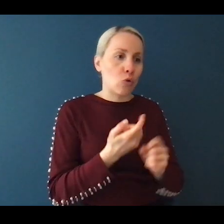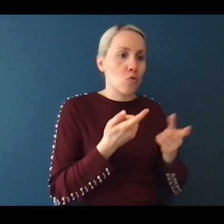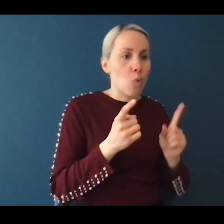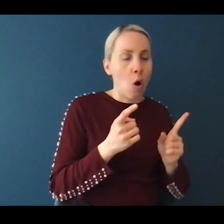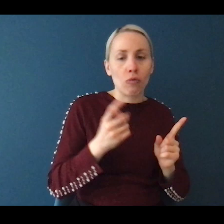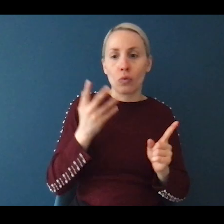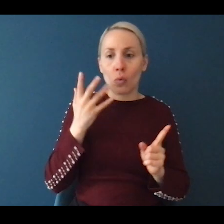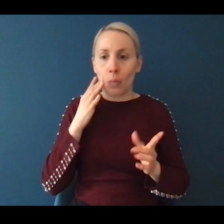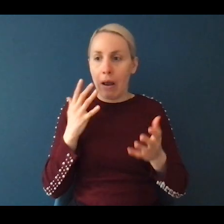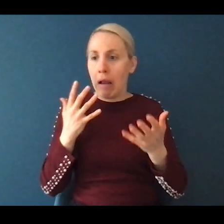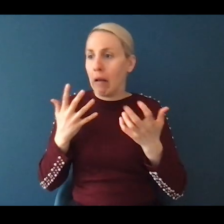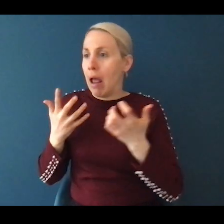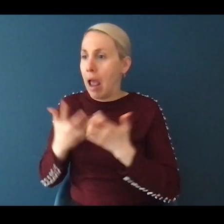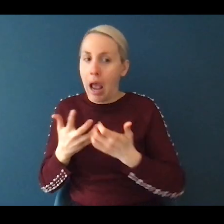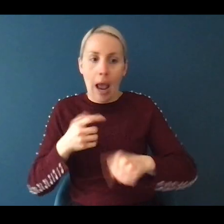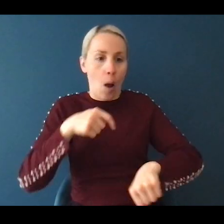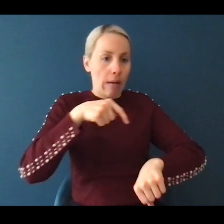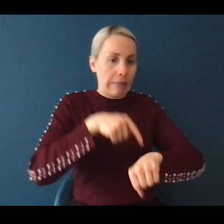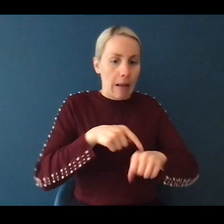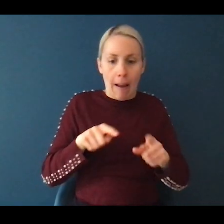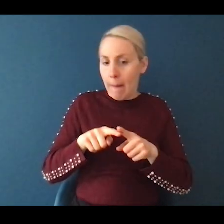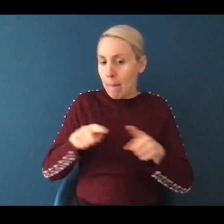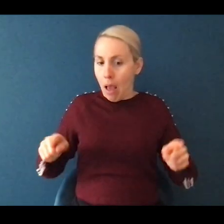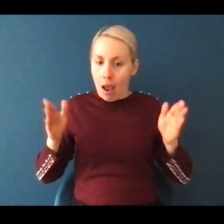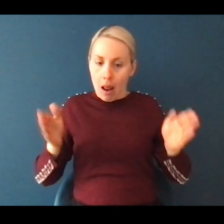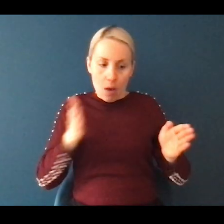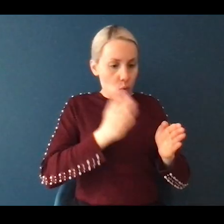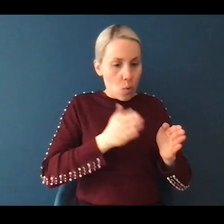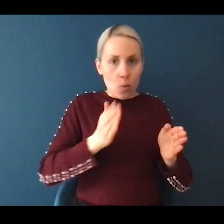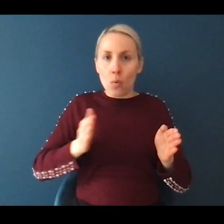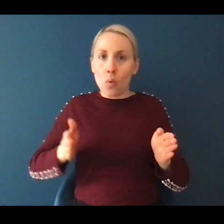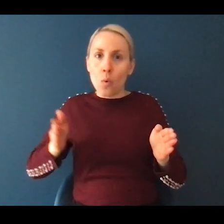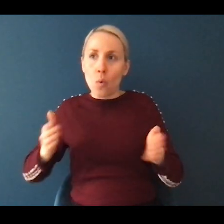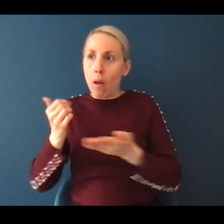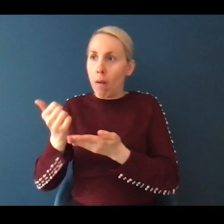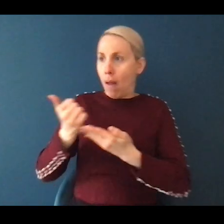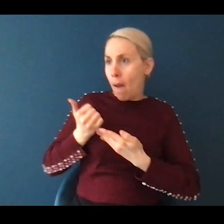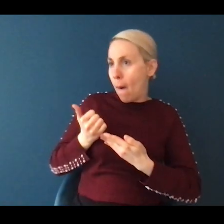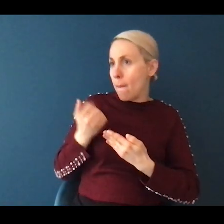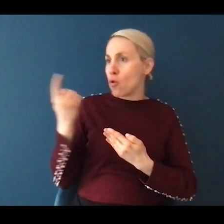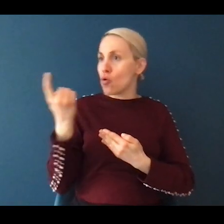how the timeline is going to be and who's going to help me to do that and where I’m